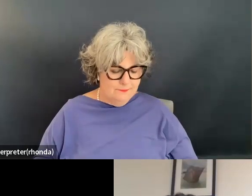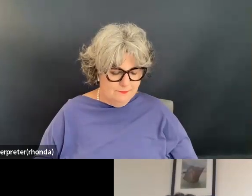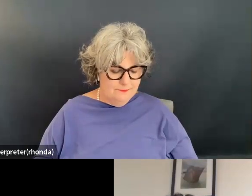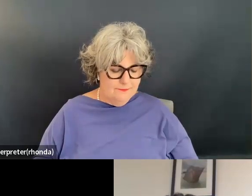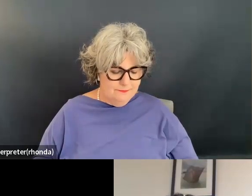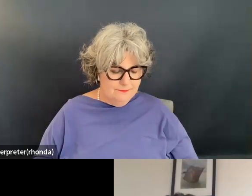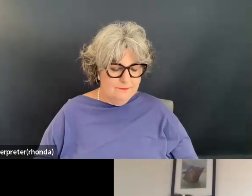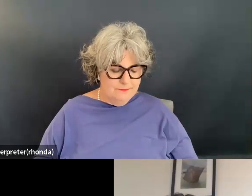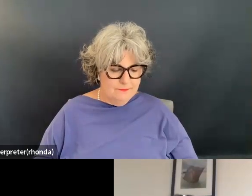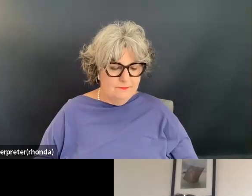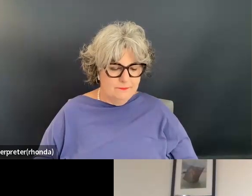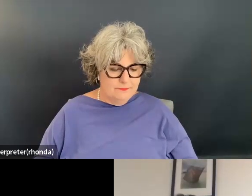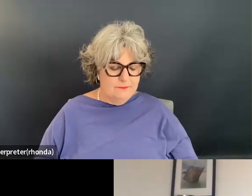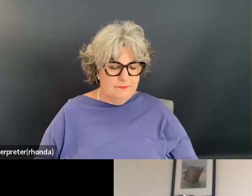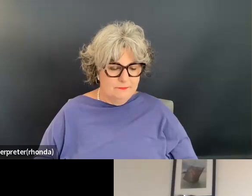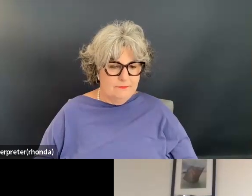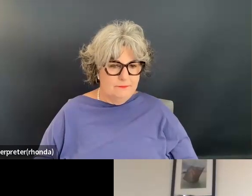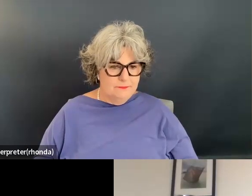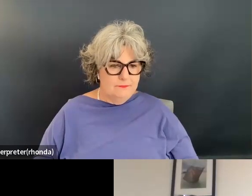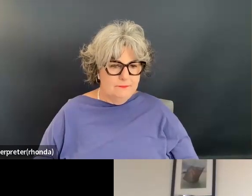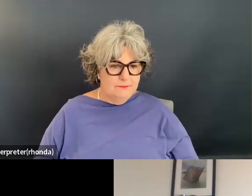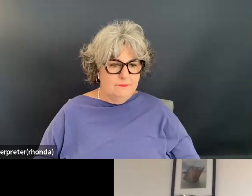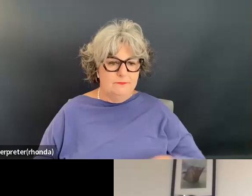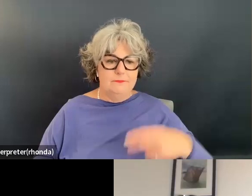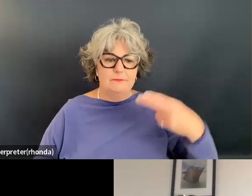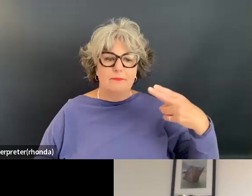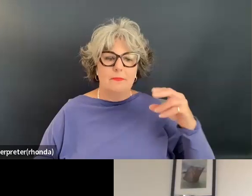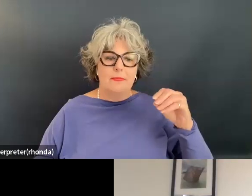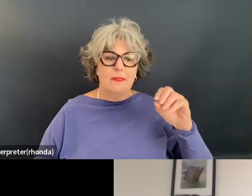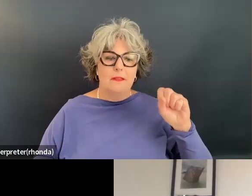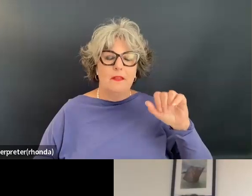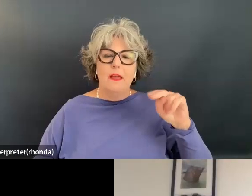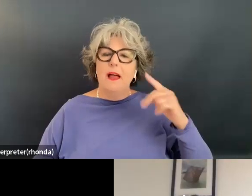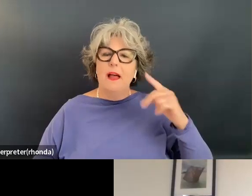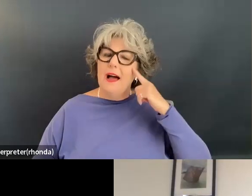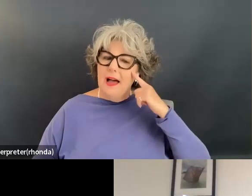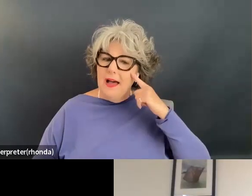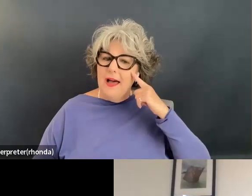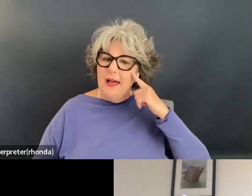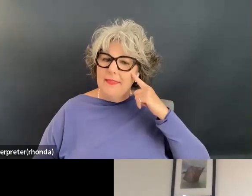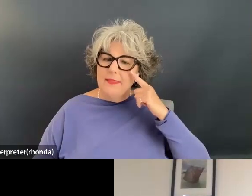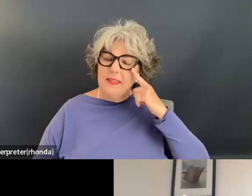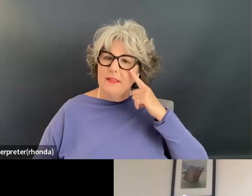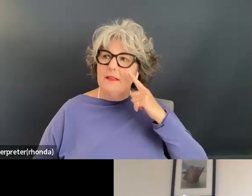I think they were very important, this understanding each other,